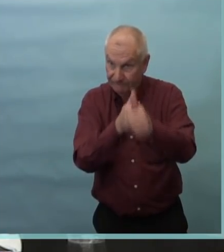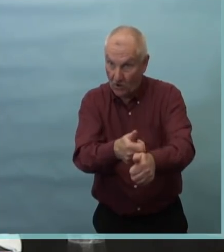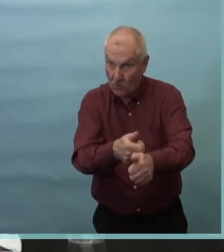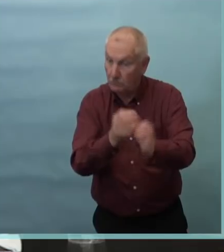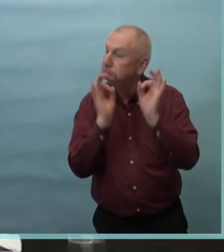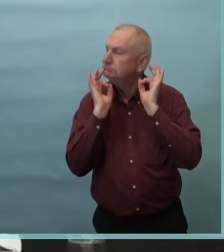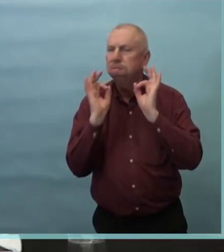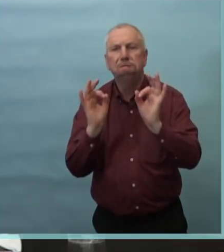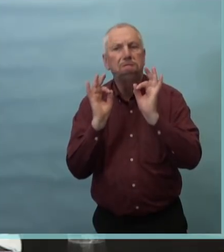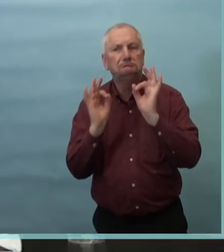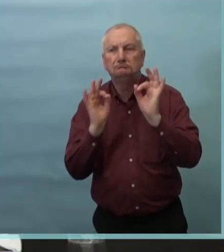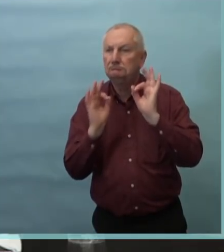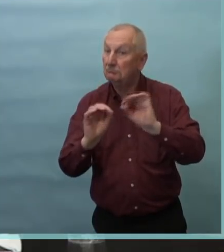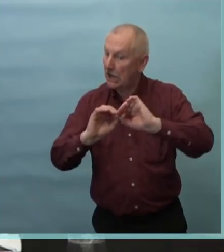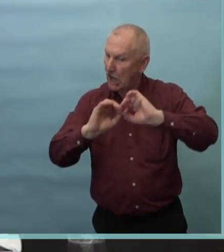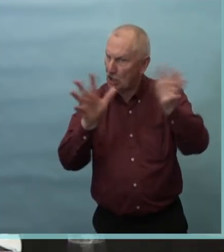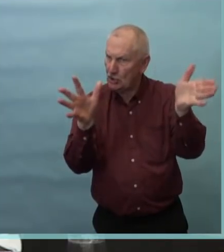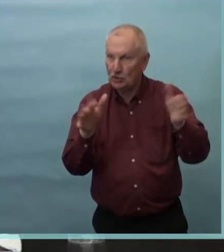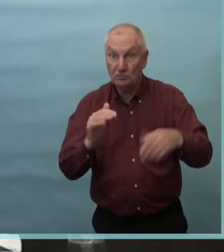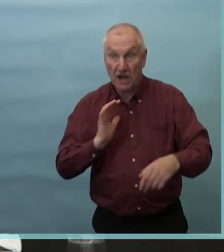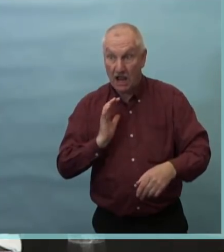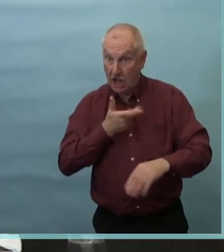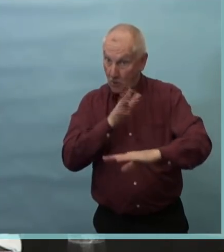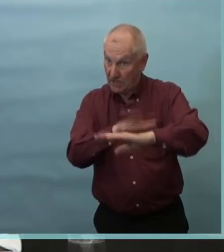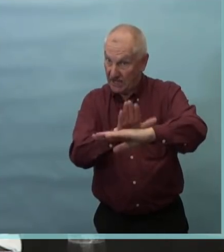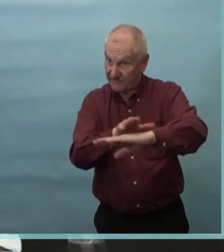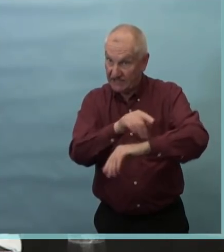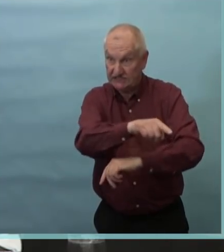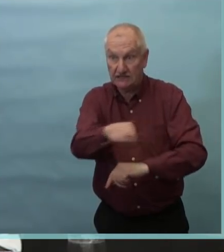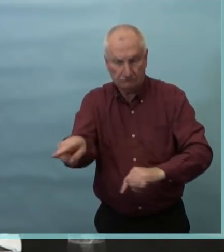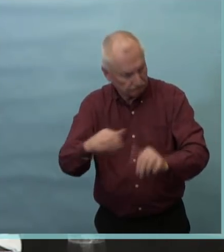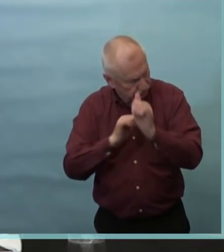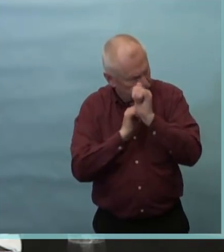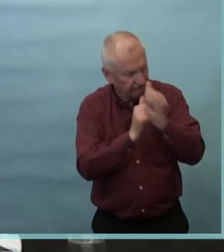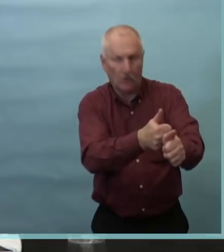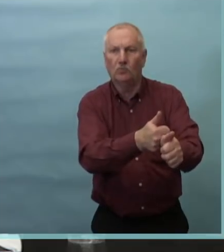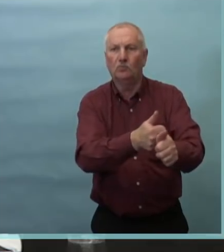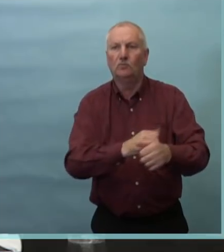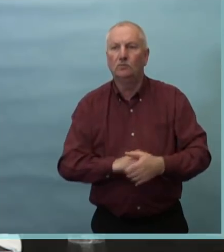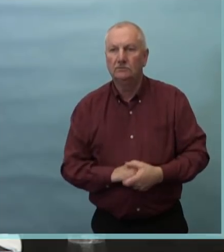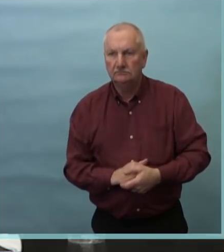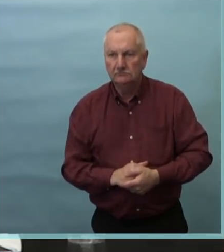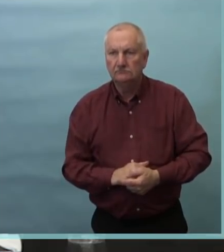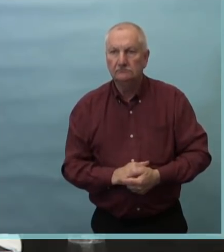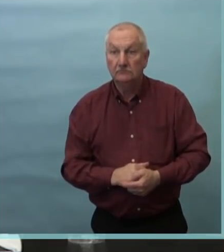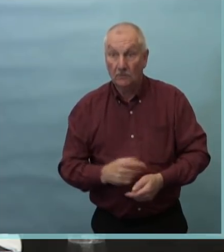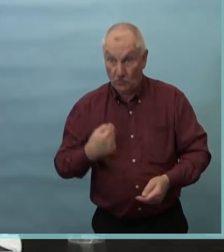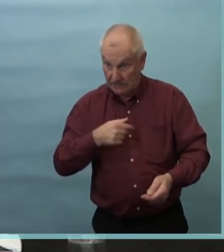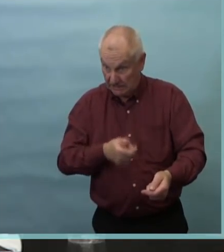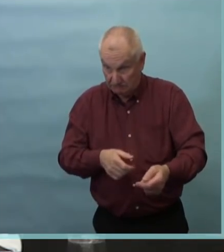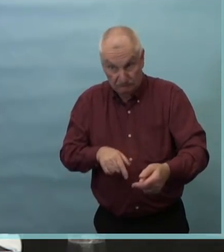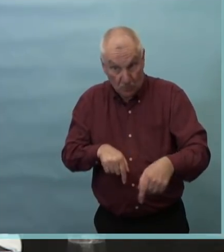mechanisms for for looking into things workplace safety and health could be